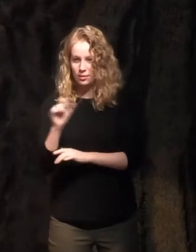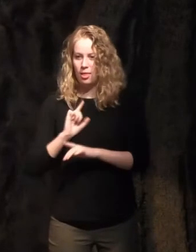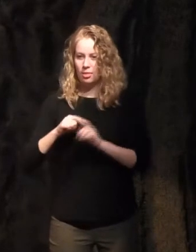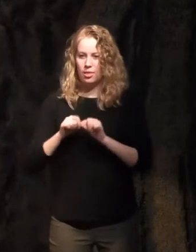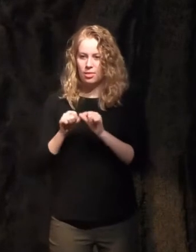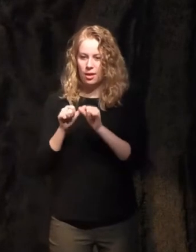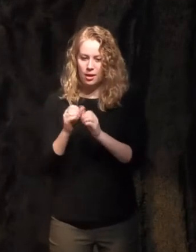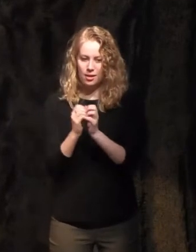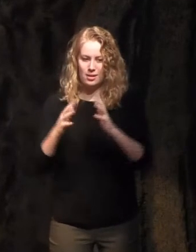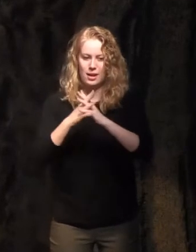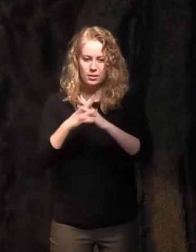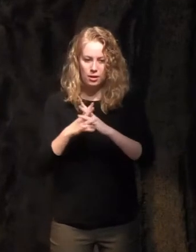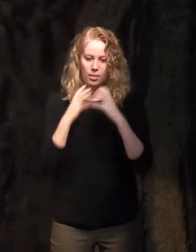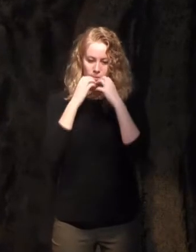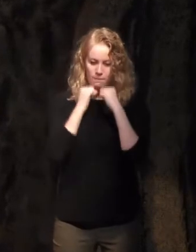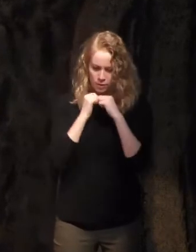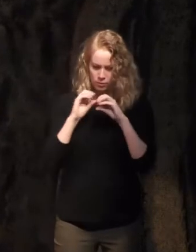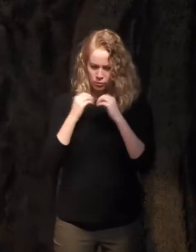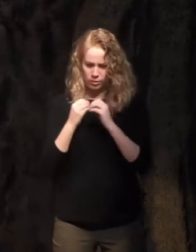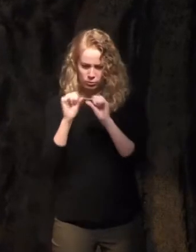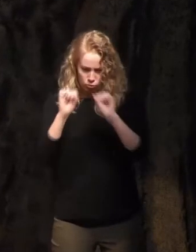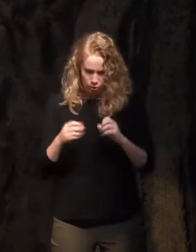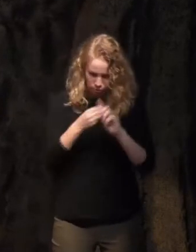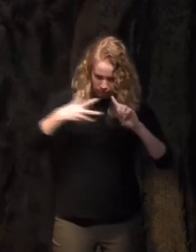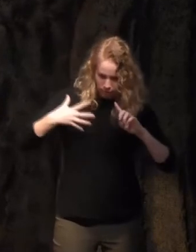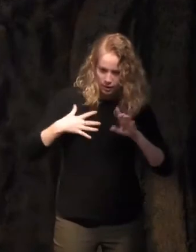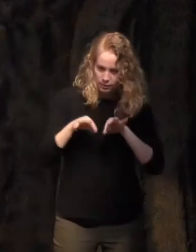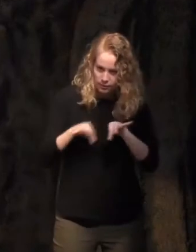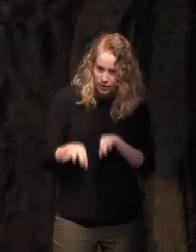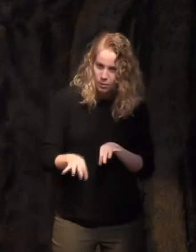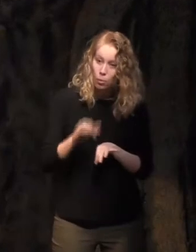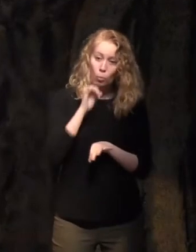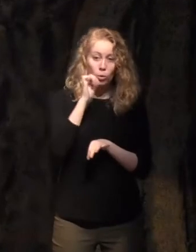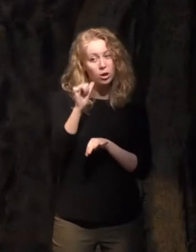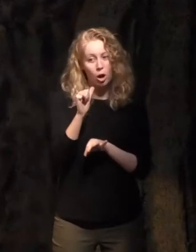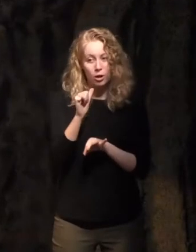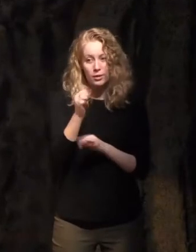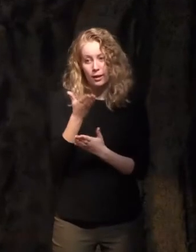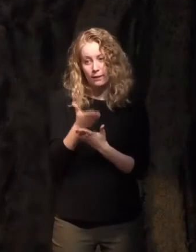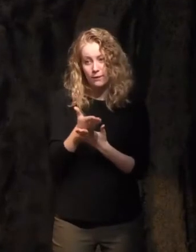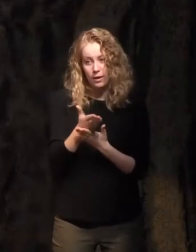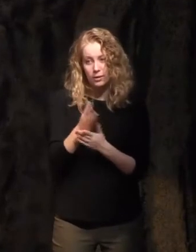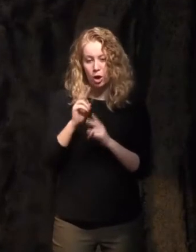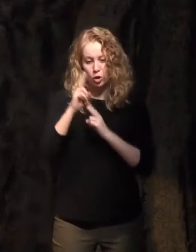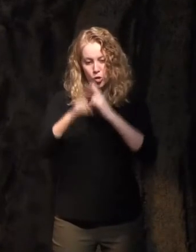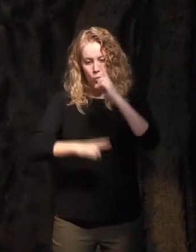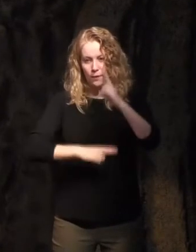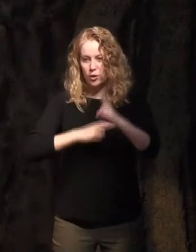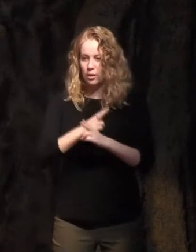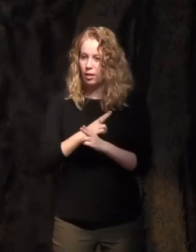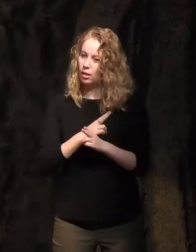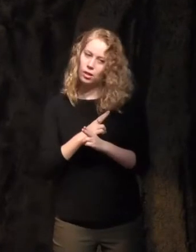and organizational structures that defined them were not in fact universal, but specific.